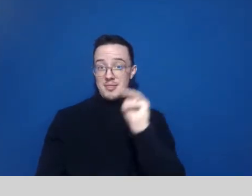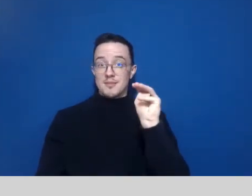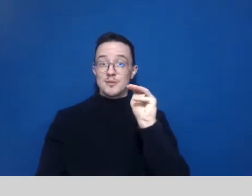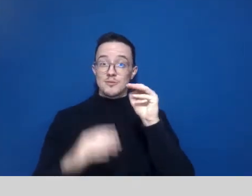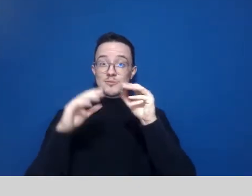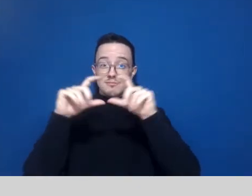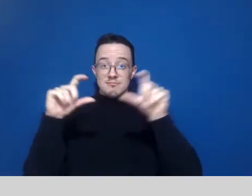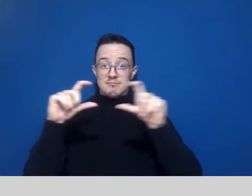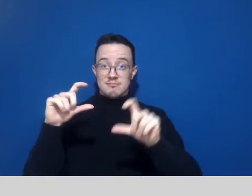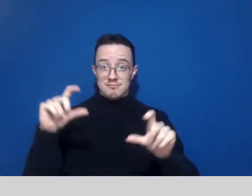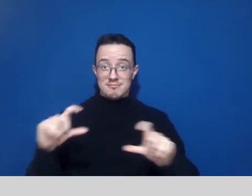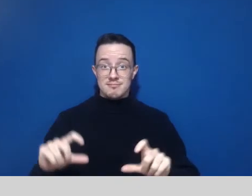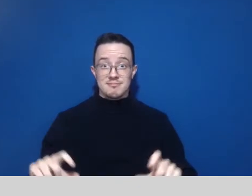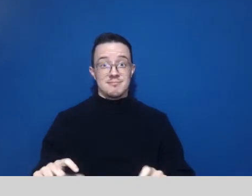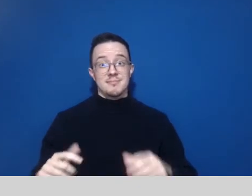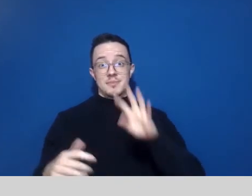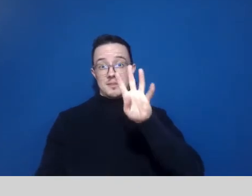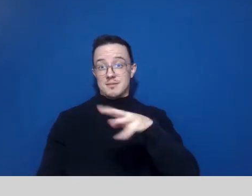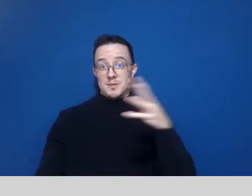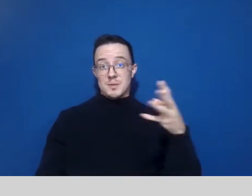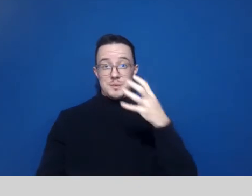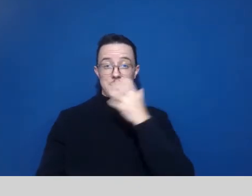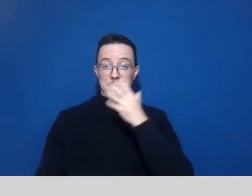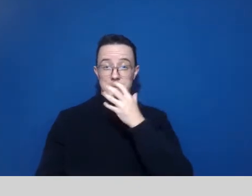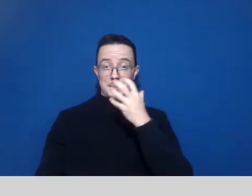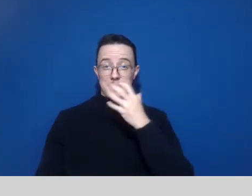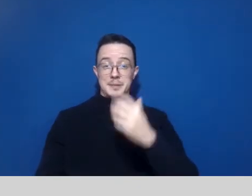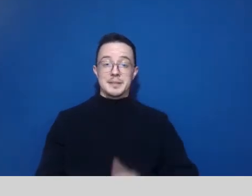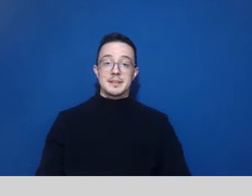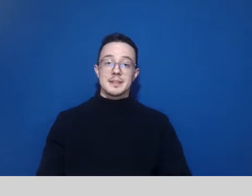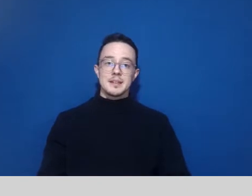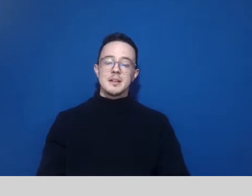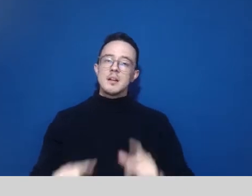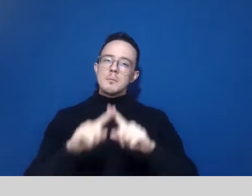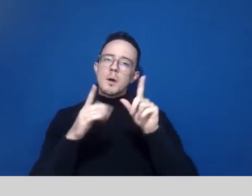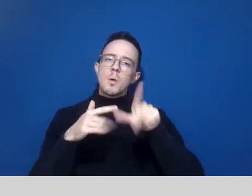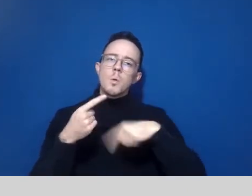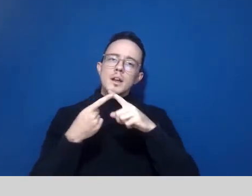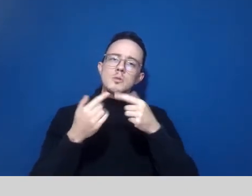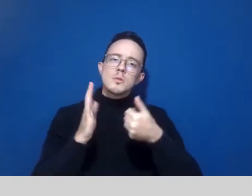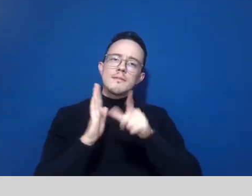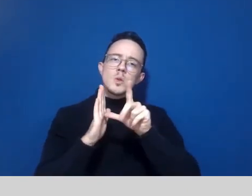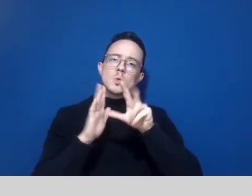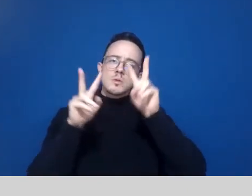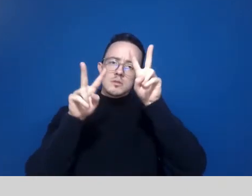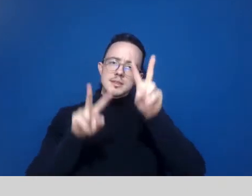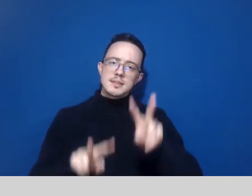And so when we look at this data, it's pretty unexciting in a sort of table form.